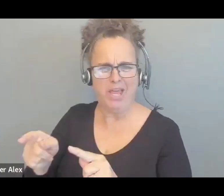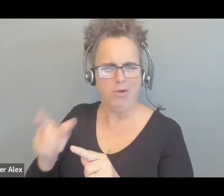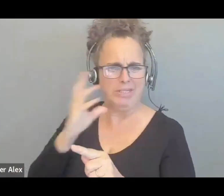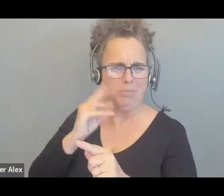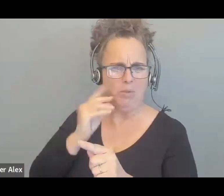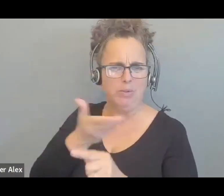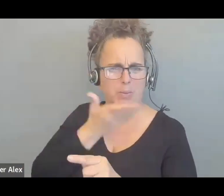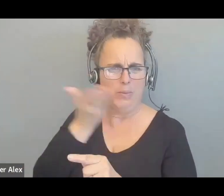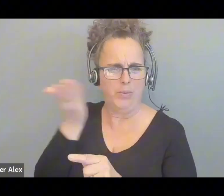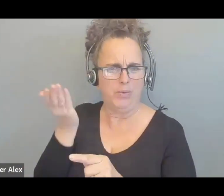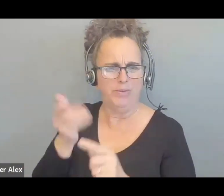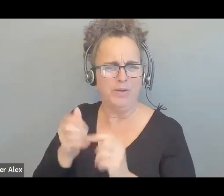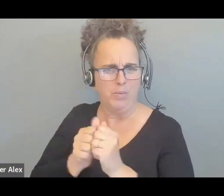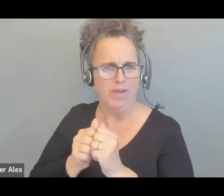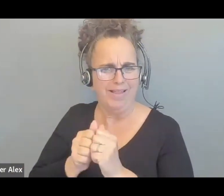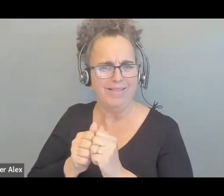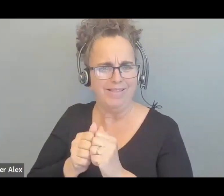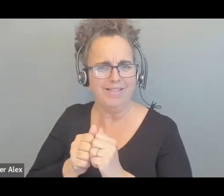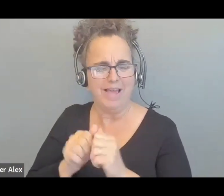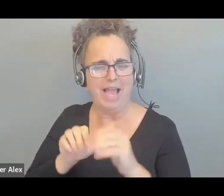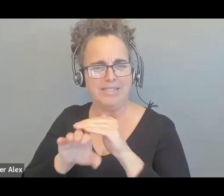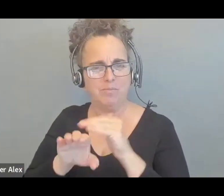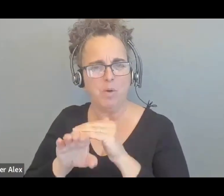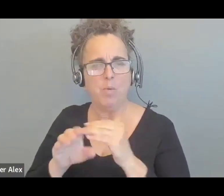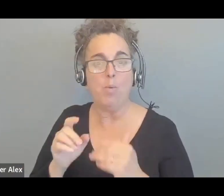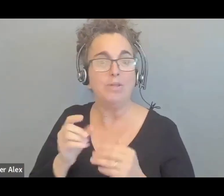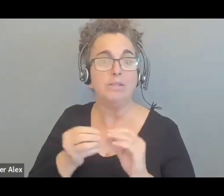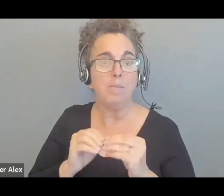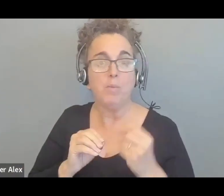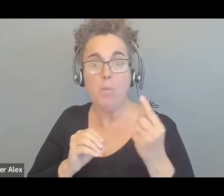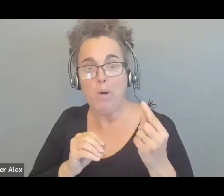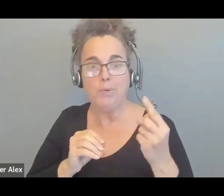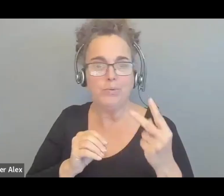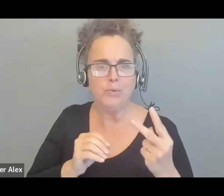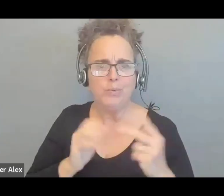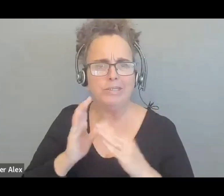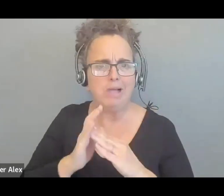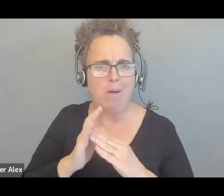what would be like one or two top things you would want every student in here